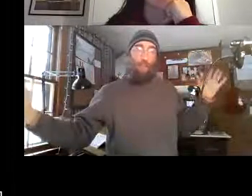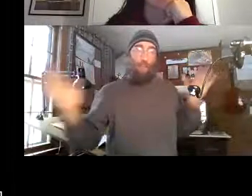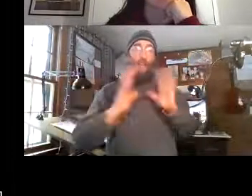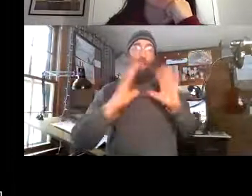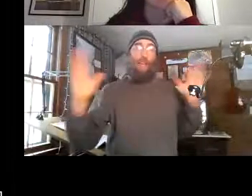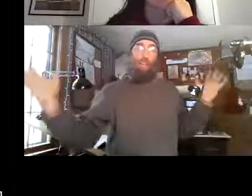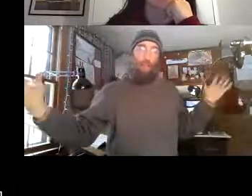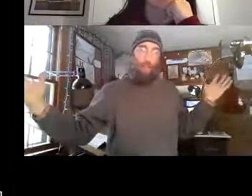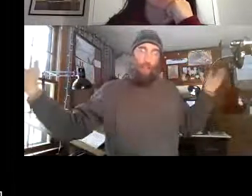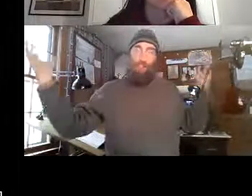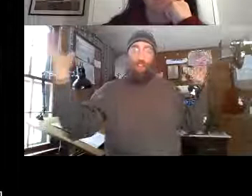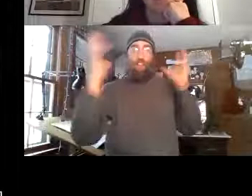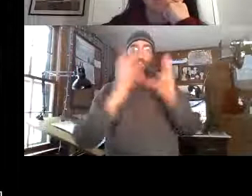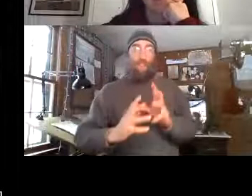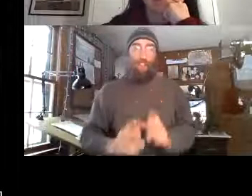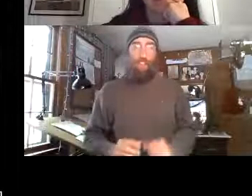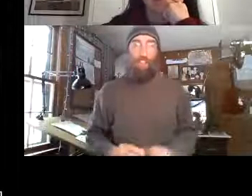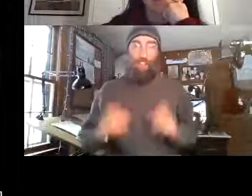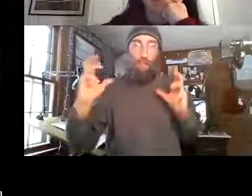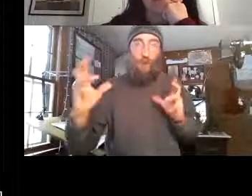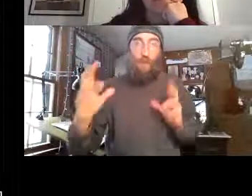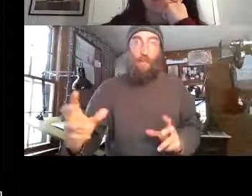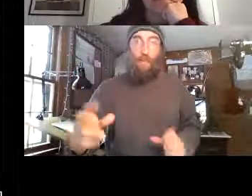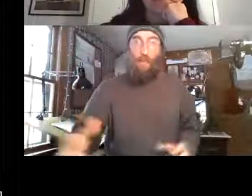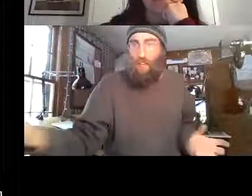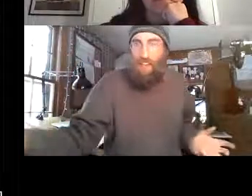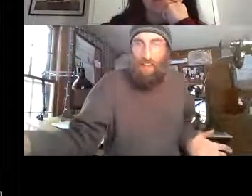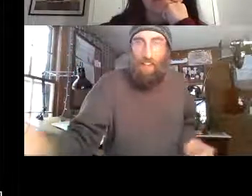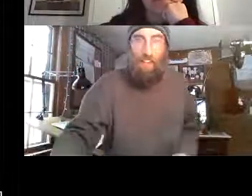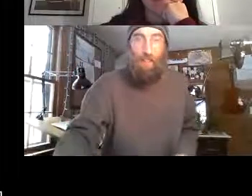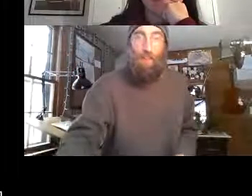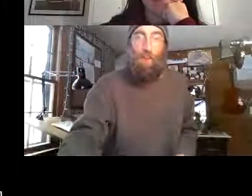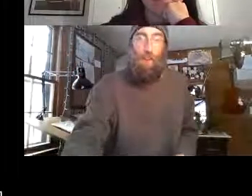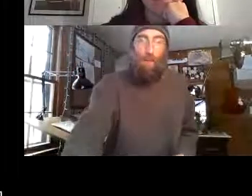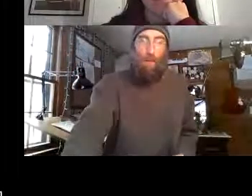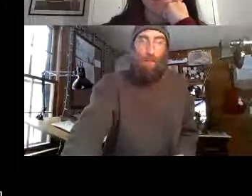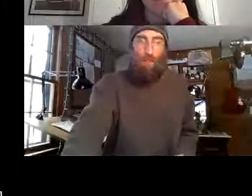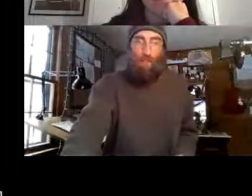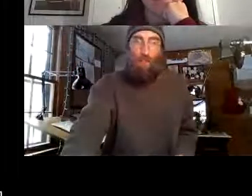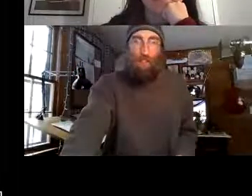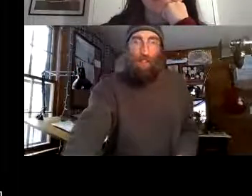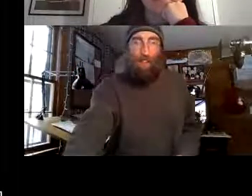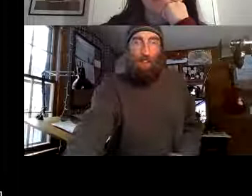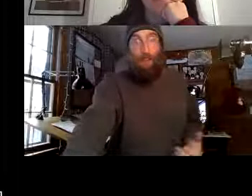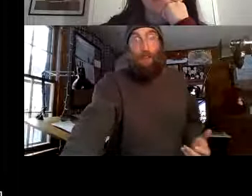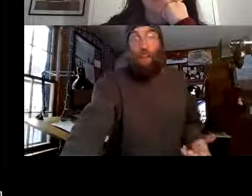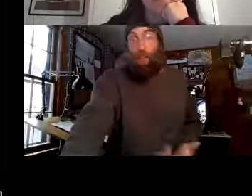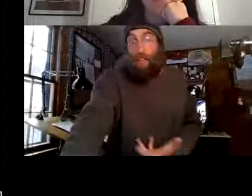over many pages, I'm not going to try to squeeze it into just one picture. You can't tell a life story in one picture, of course or maybe you can,